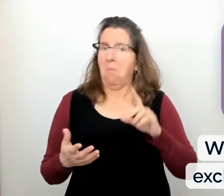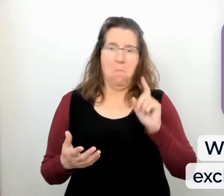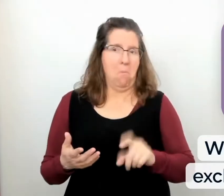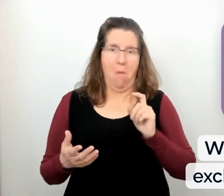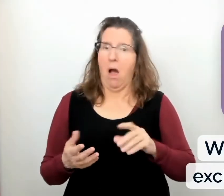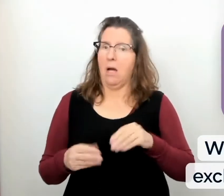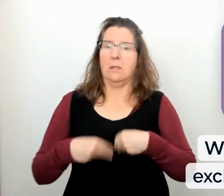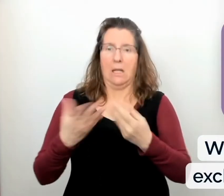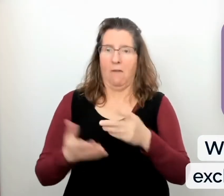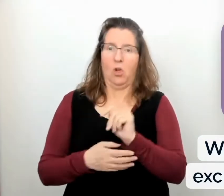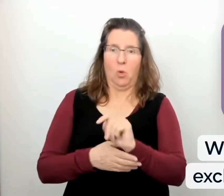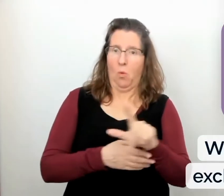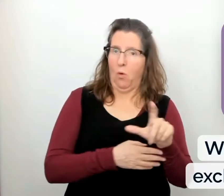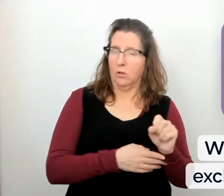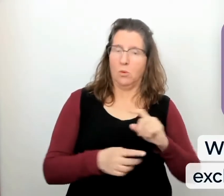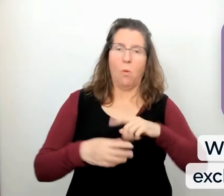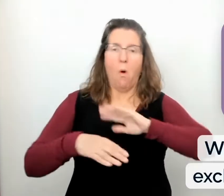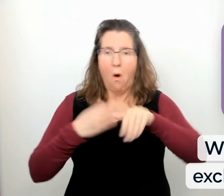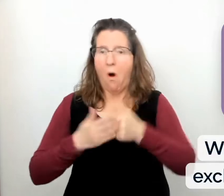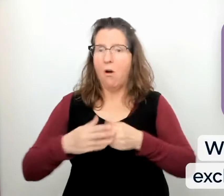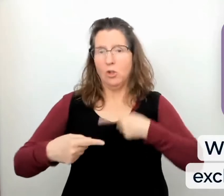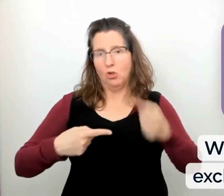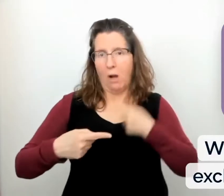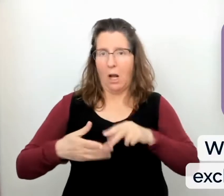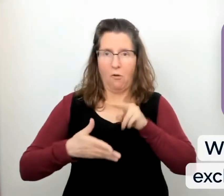If our solution is to provide tools for struggling readers,